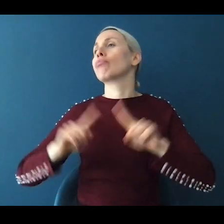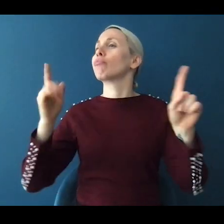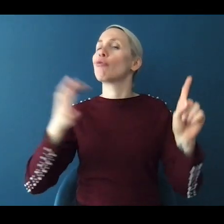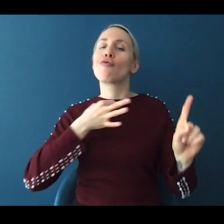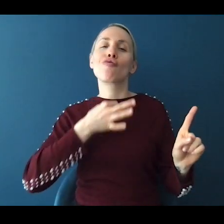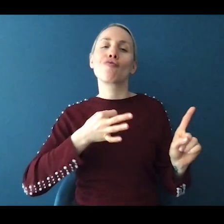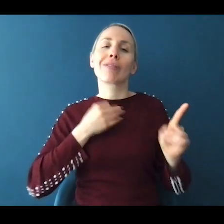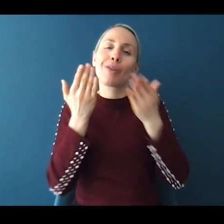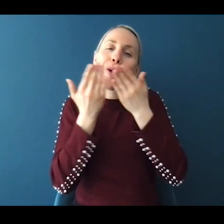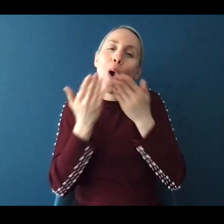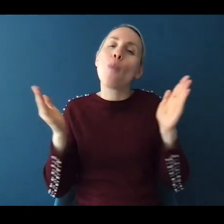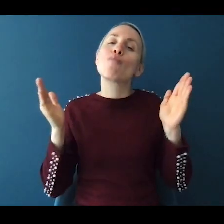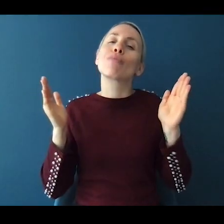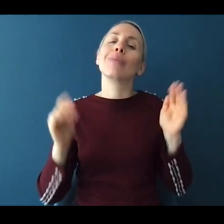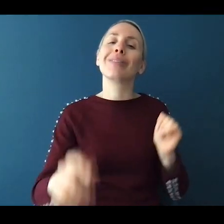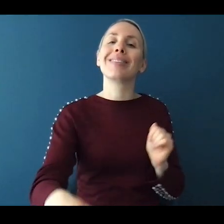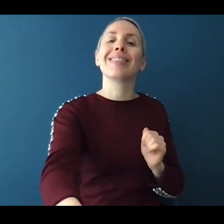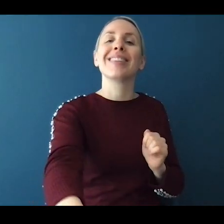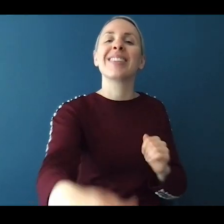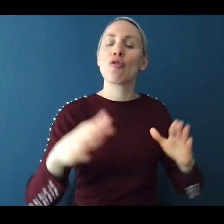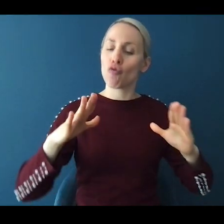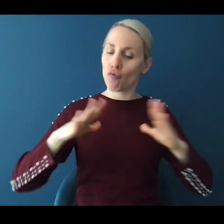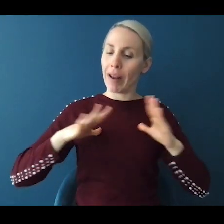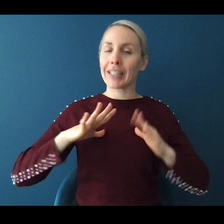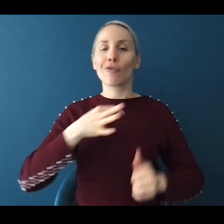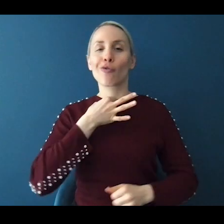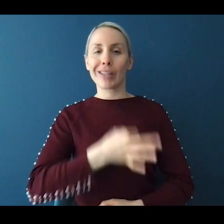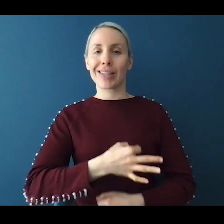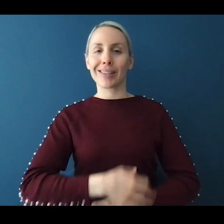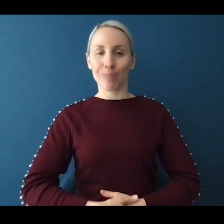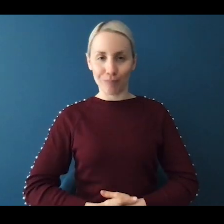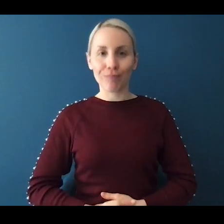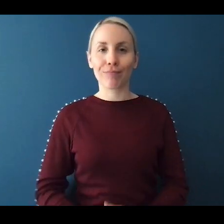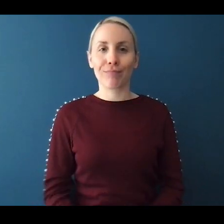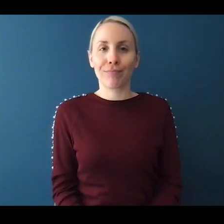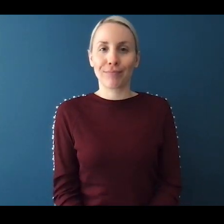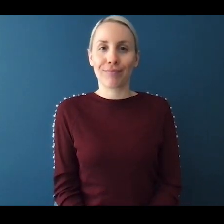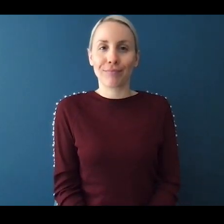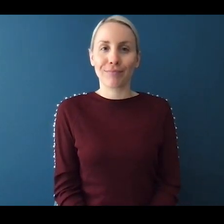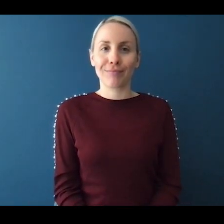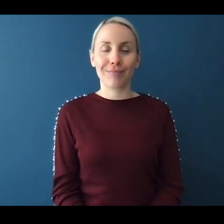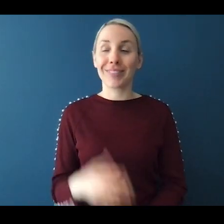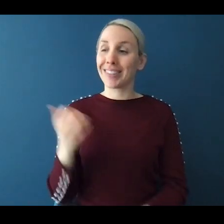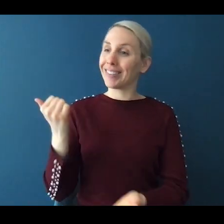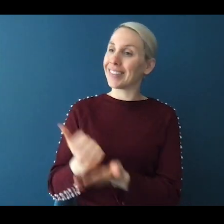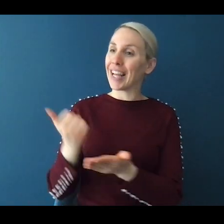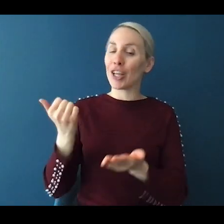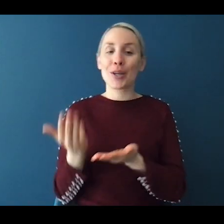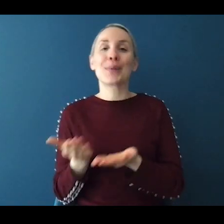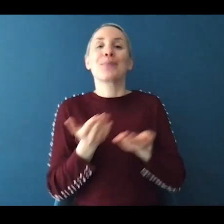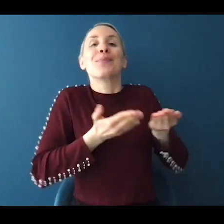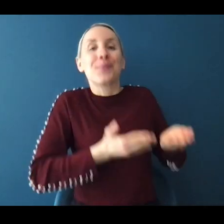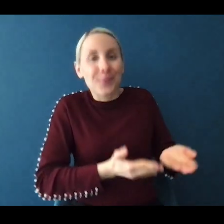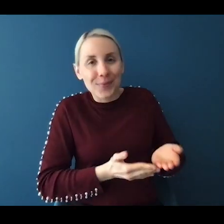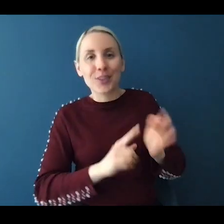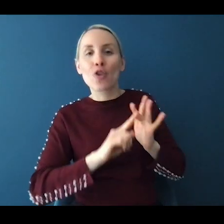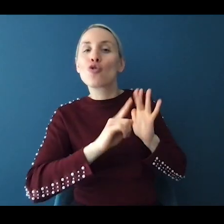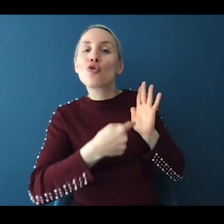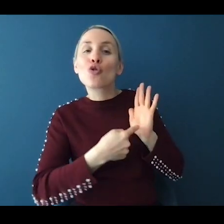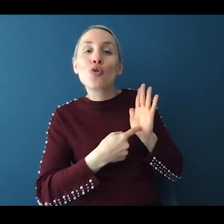be open to be ready to take risks I would say. Fantastic Julia anything on your mind